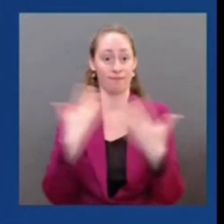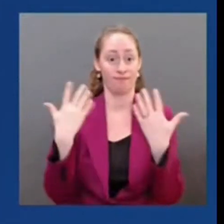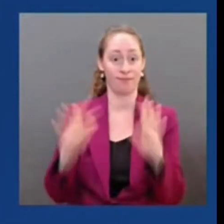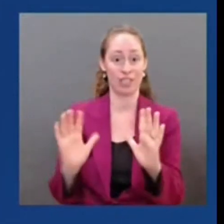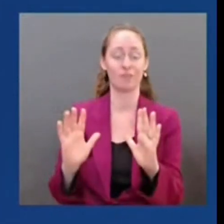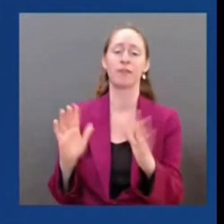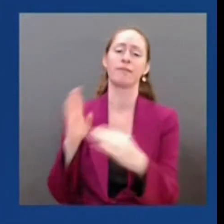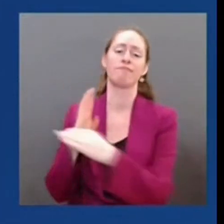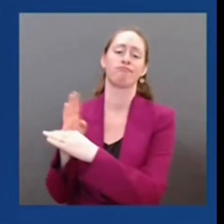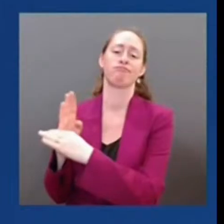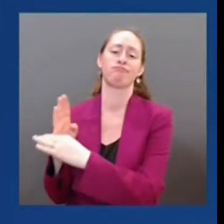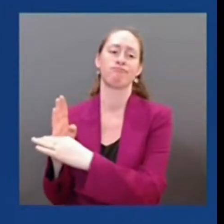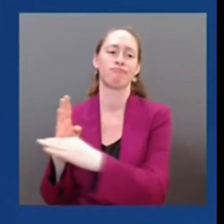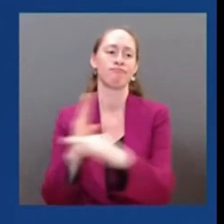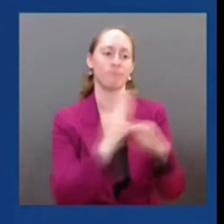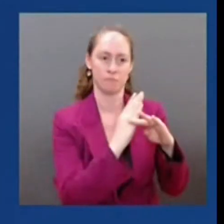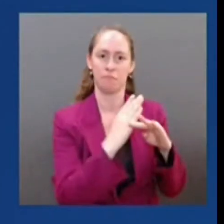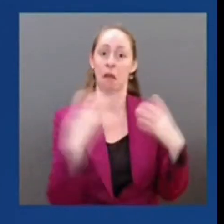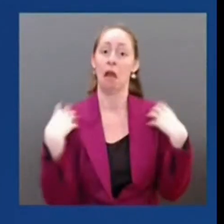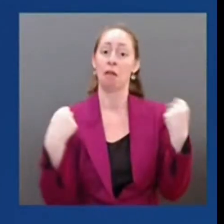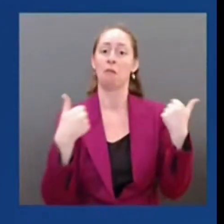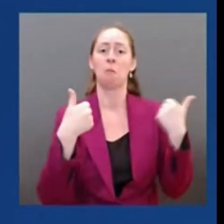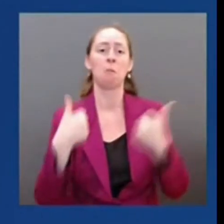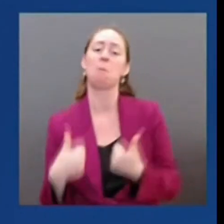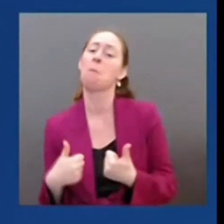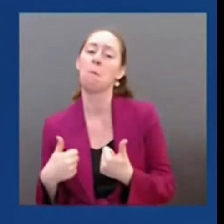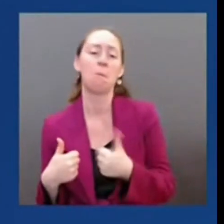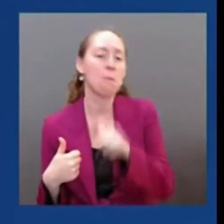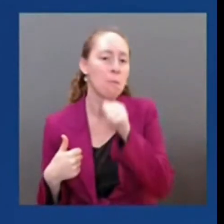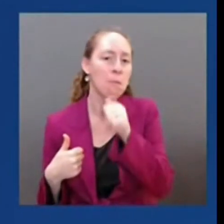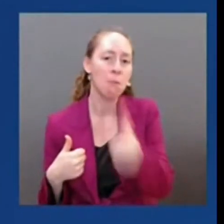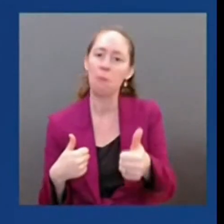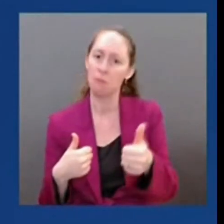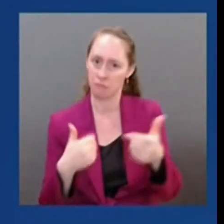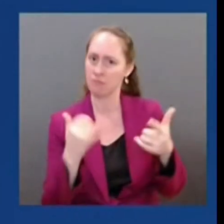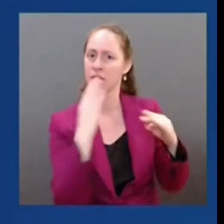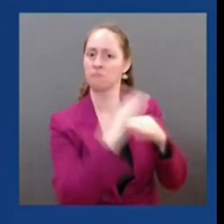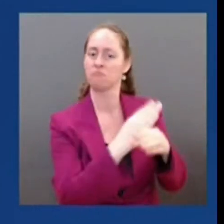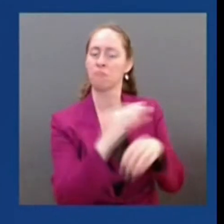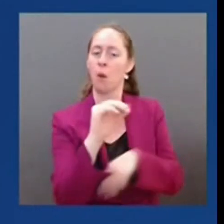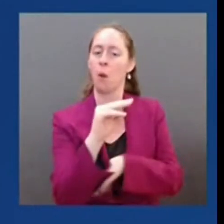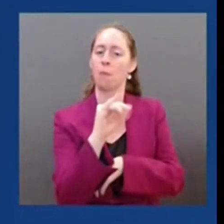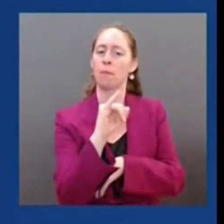19 VACCINES GENERALLY REMAIN EFFECTIVE IN PREVENTING SERE DISEASE INCLUDING PROTECTING